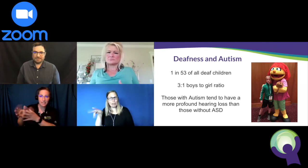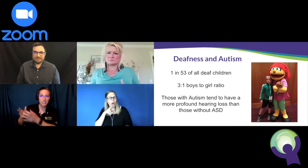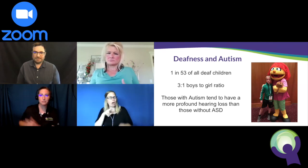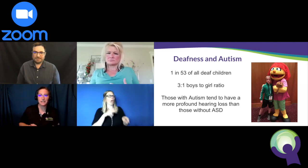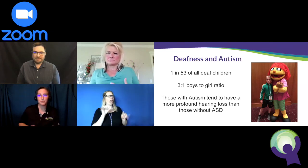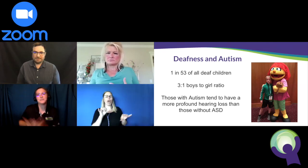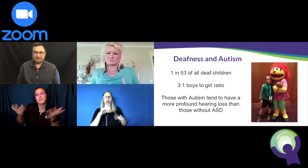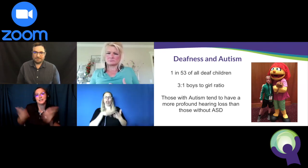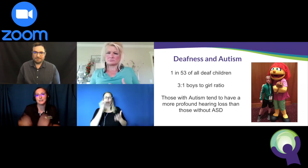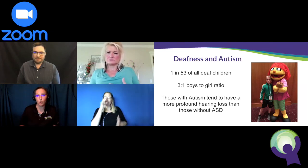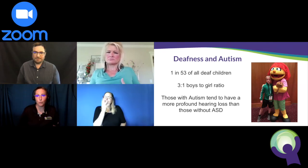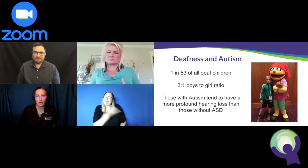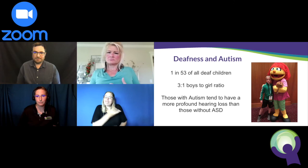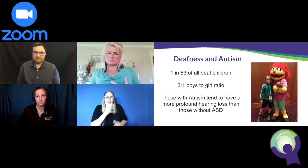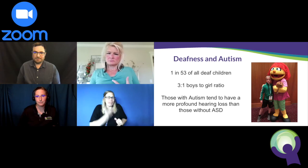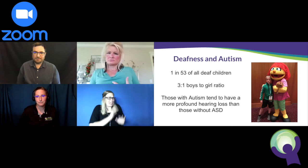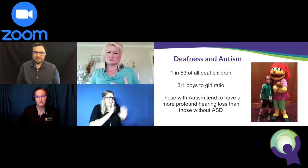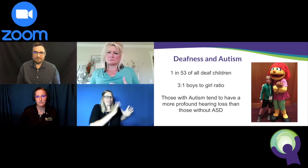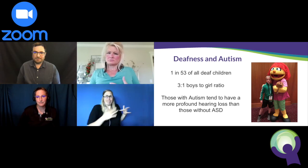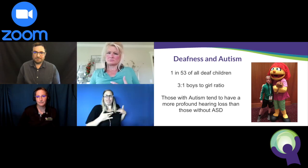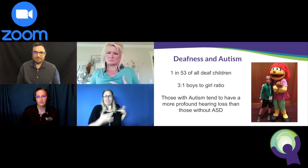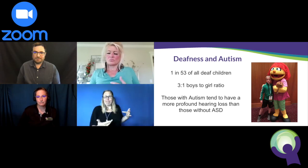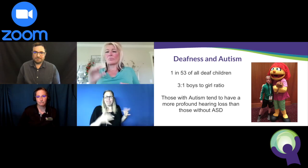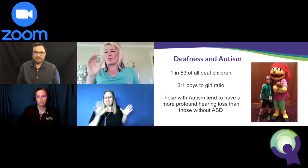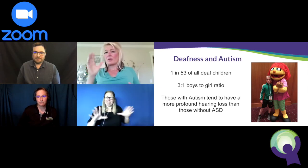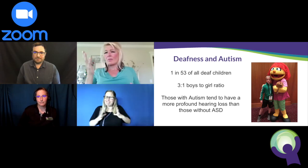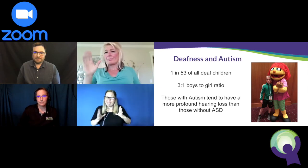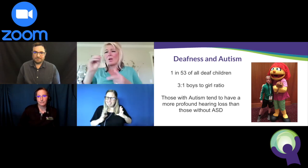just what that person does, oh well.